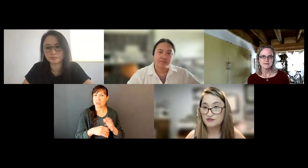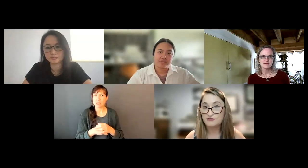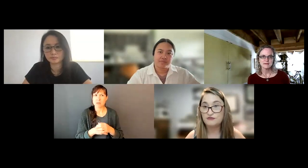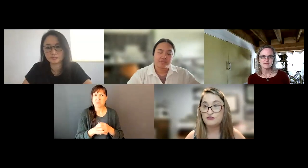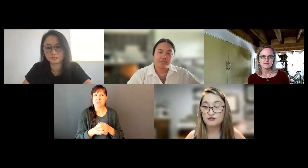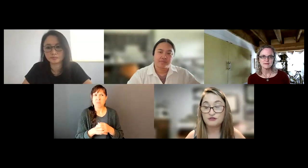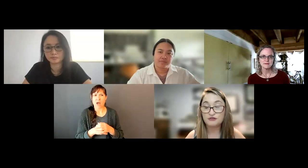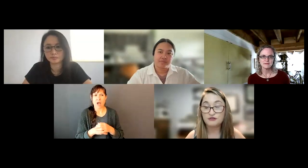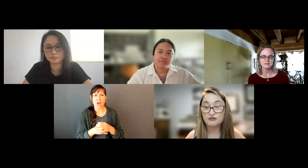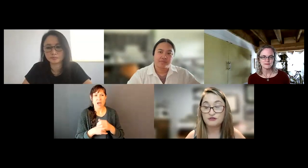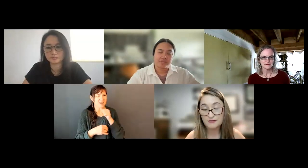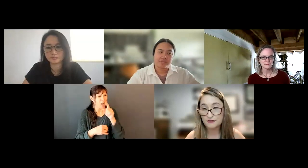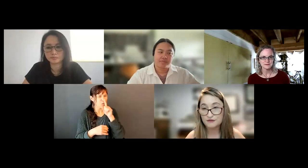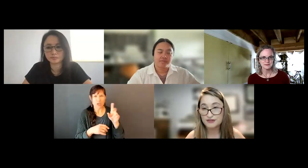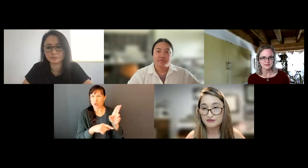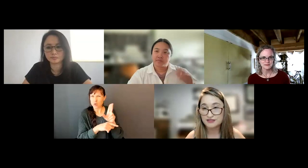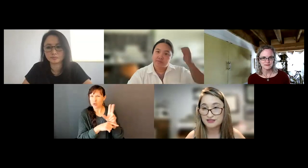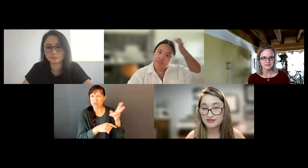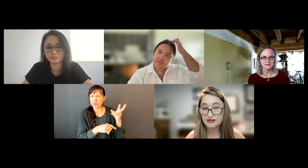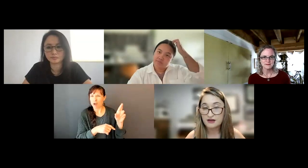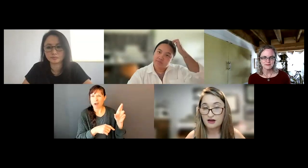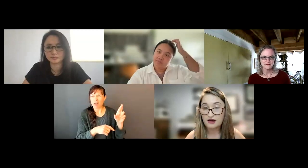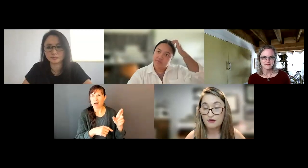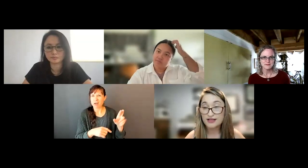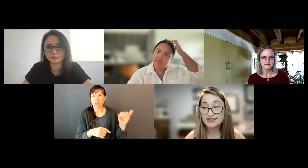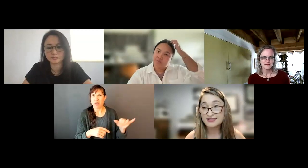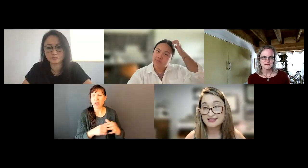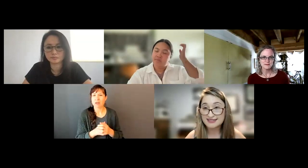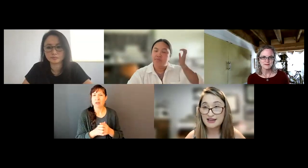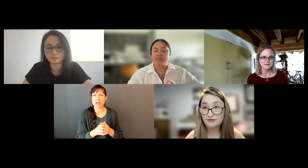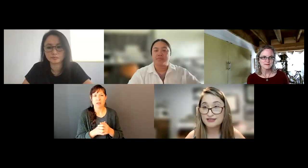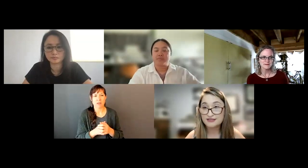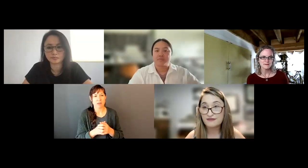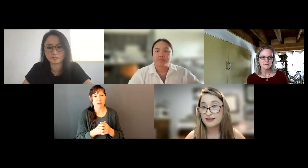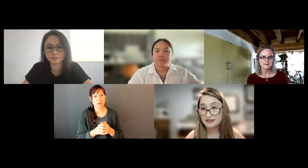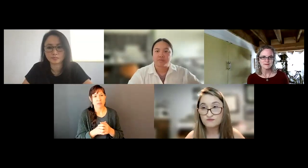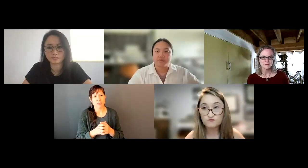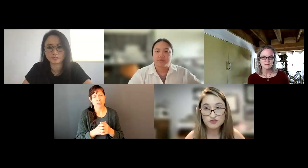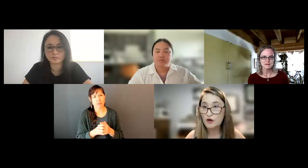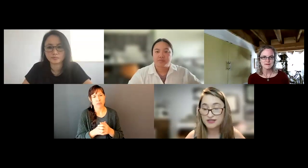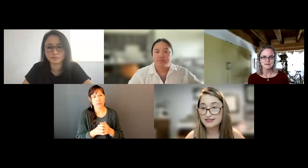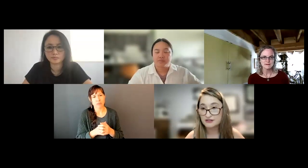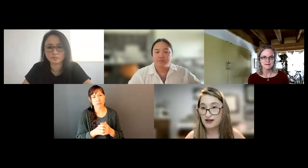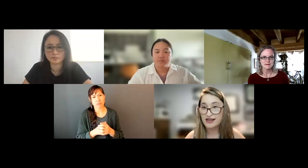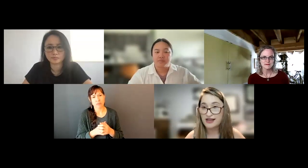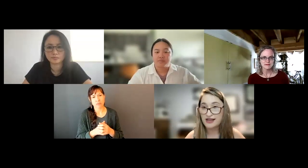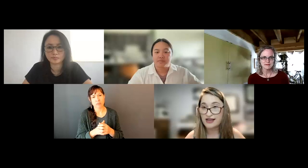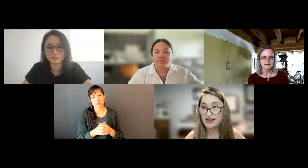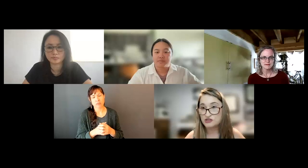to utilize some of those resources. What I did instead was find a small business brand